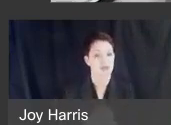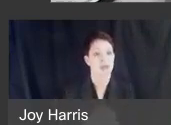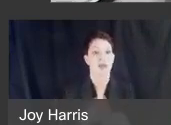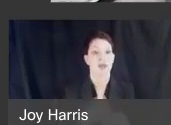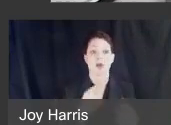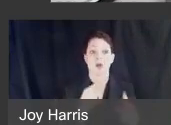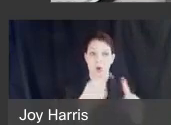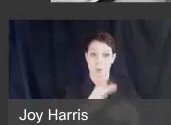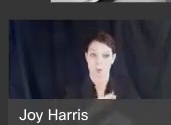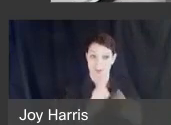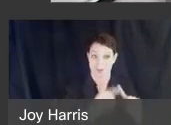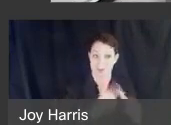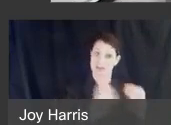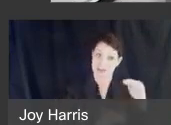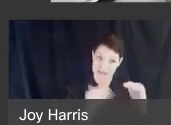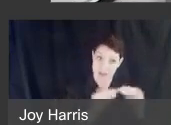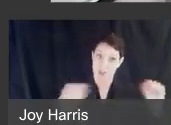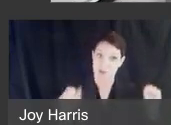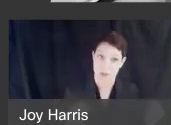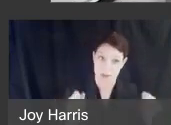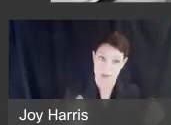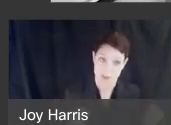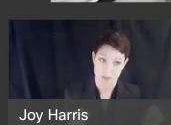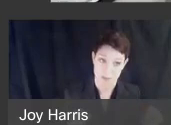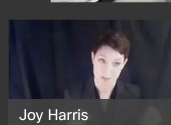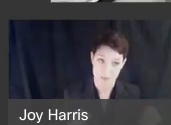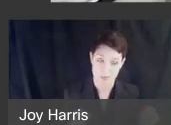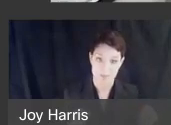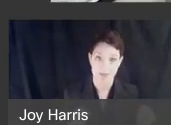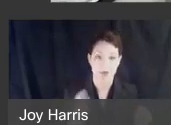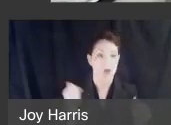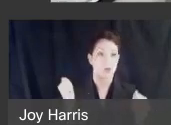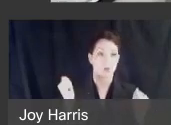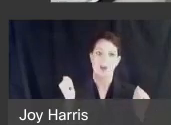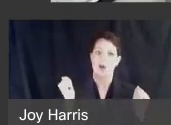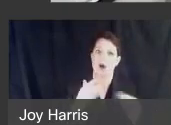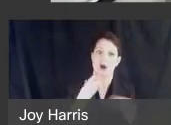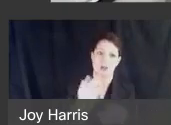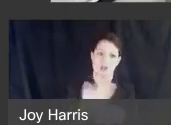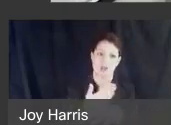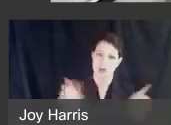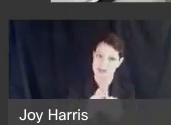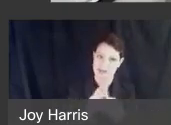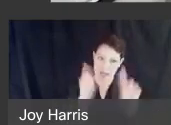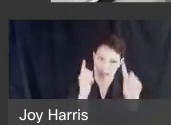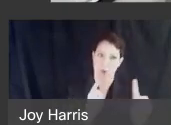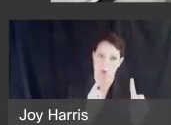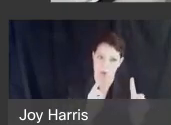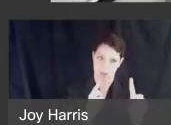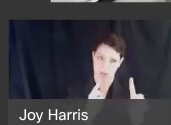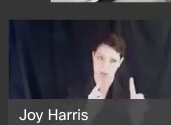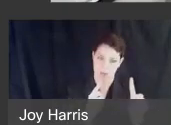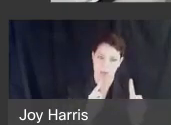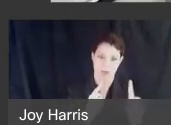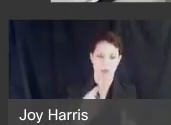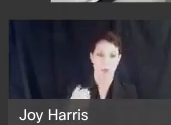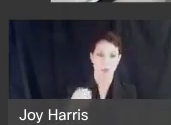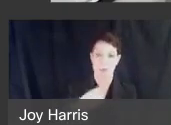equitably as possible. So I think we all share in those goals and we presented to them